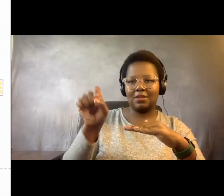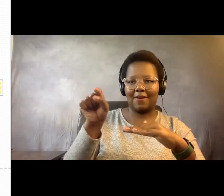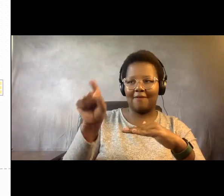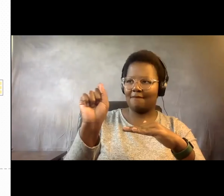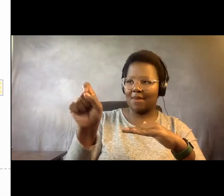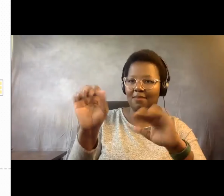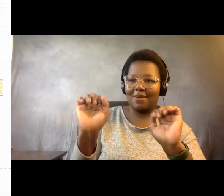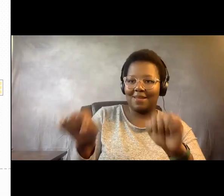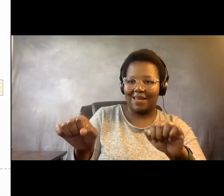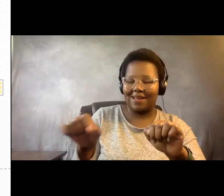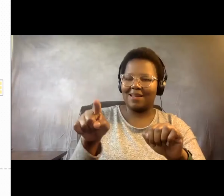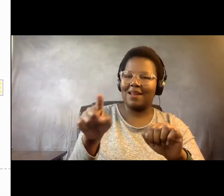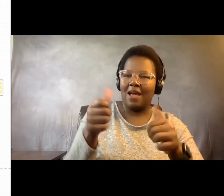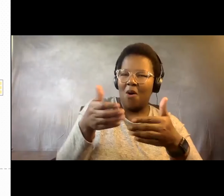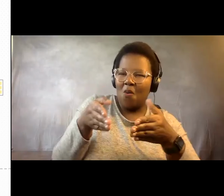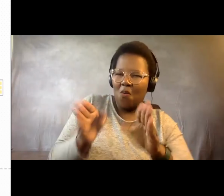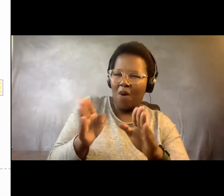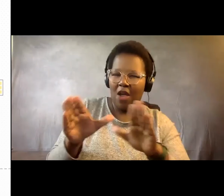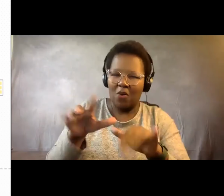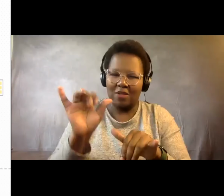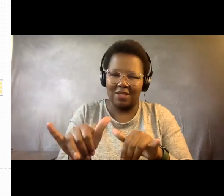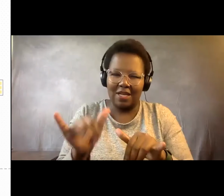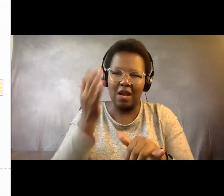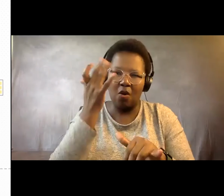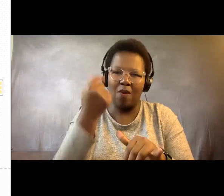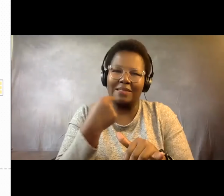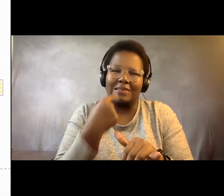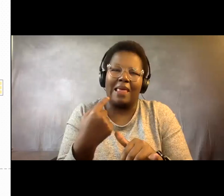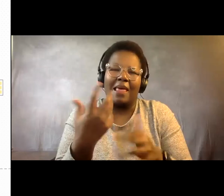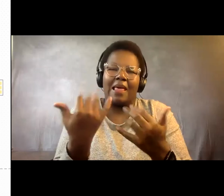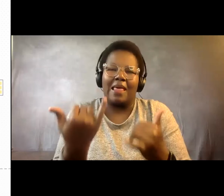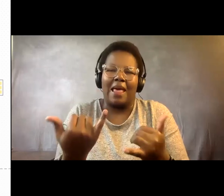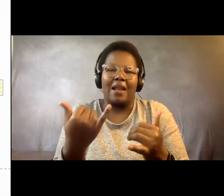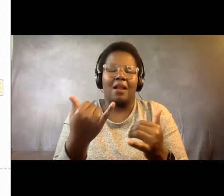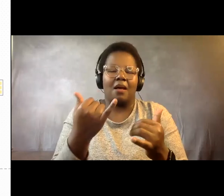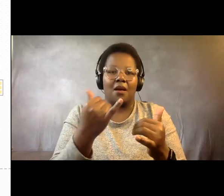to do. Mostly here because it's either a mobile version of the component or because it's going to